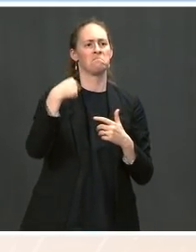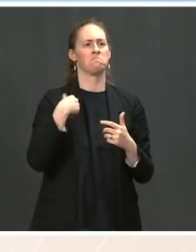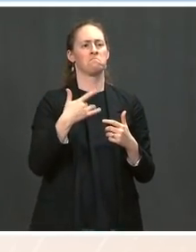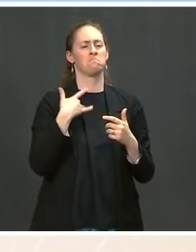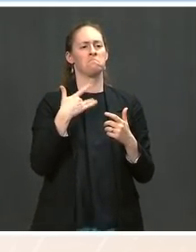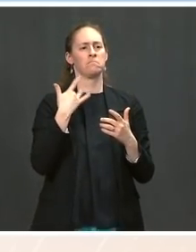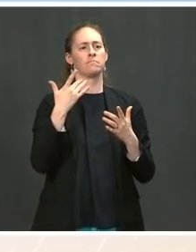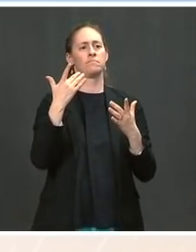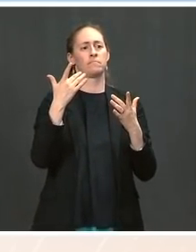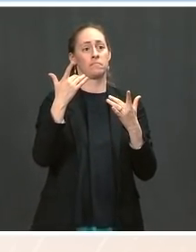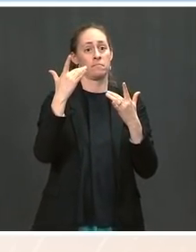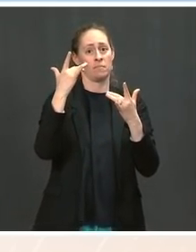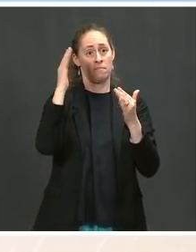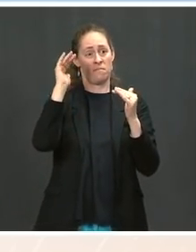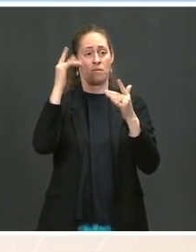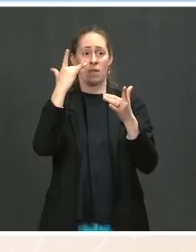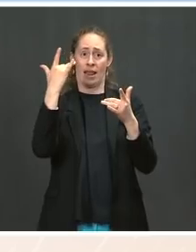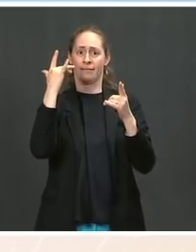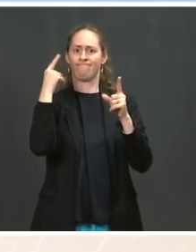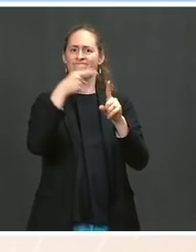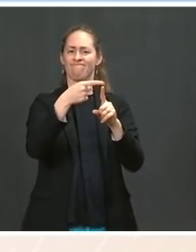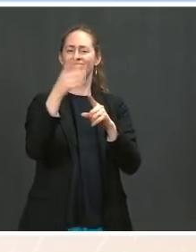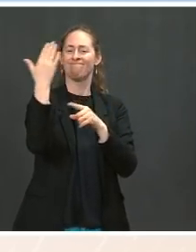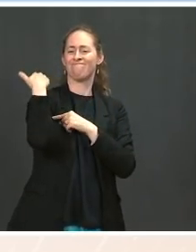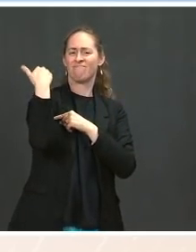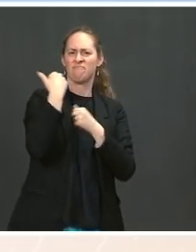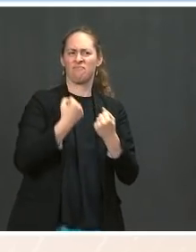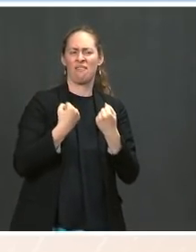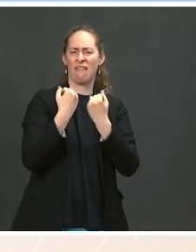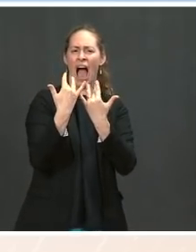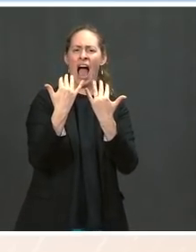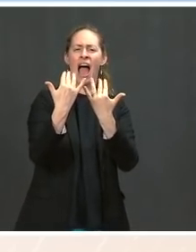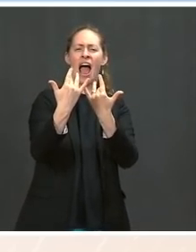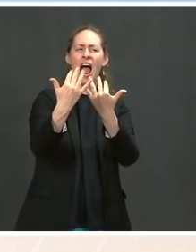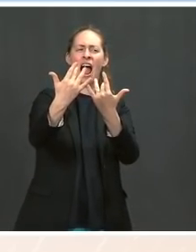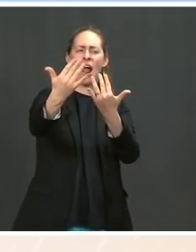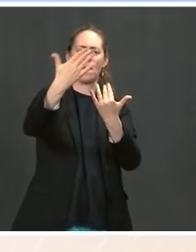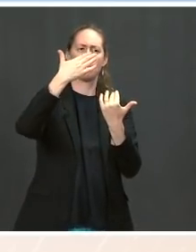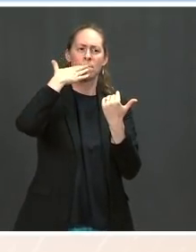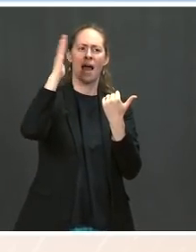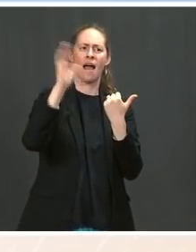So we continue to recognize that conservation and sustainable economic growth can go hand in hand,